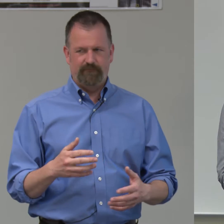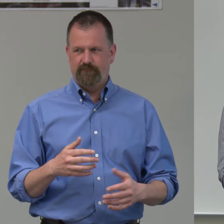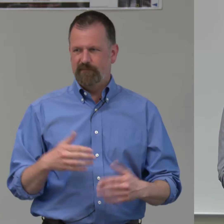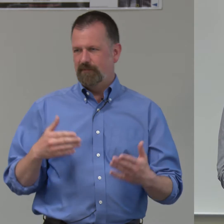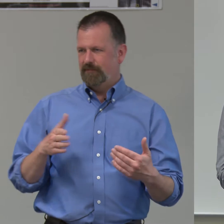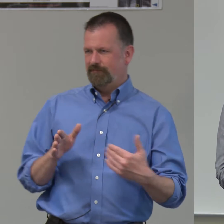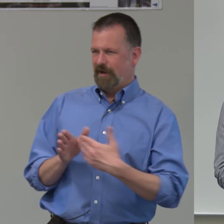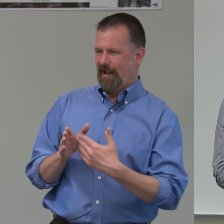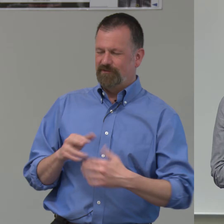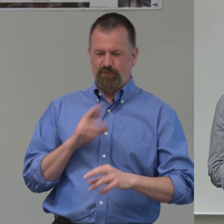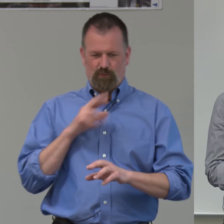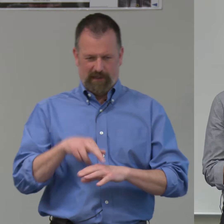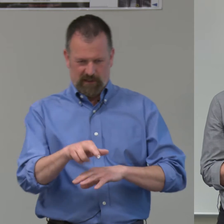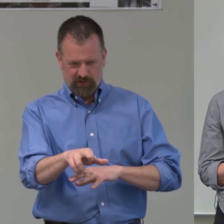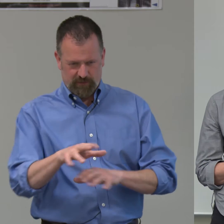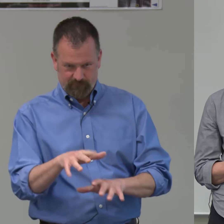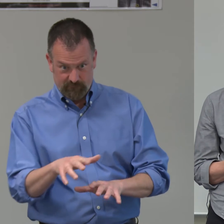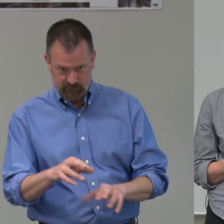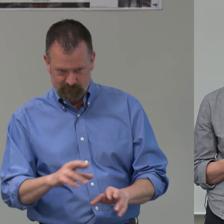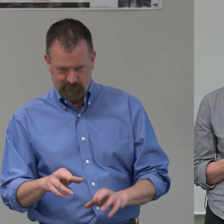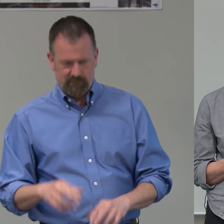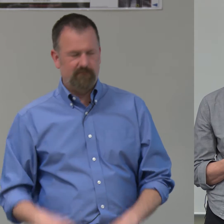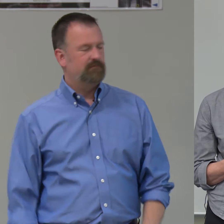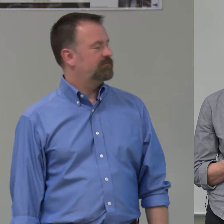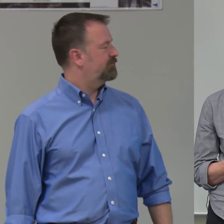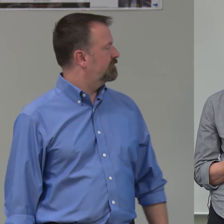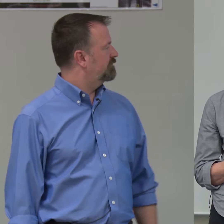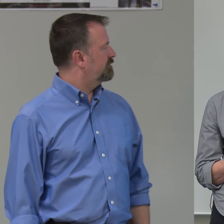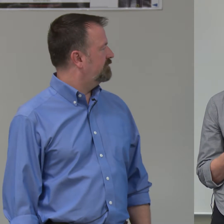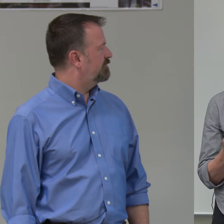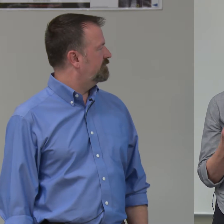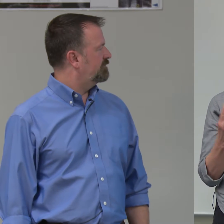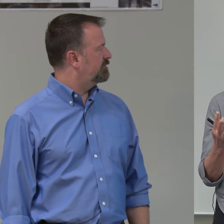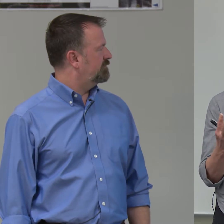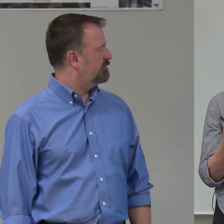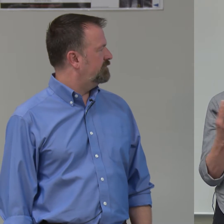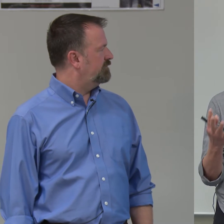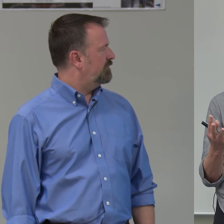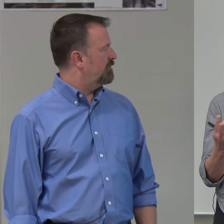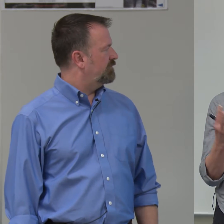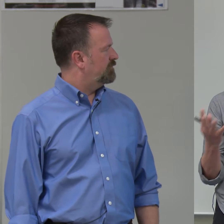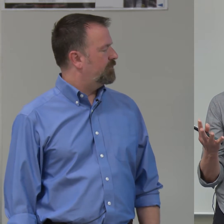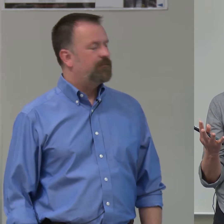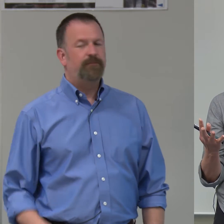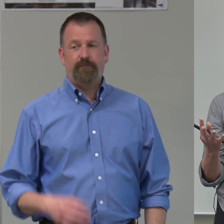to radiation, and this was-- and they really acted by trying to bind specifically